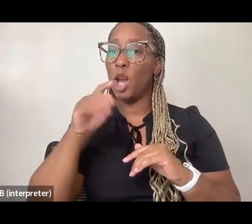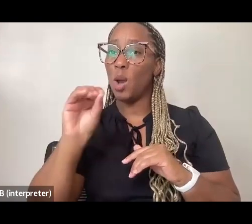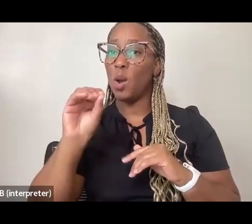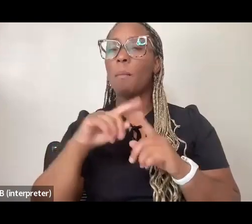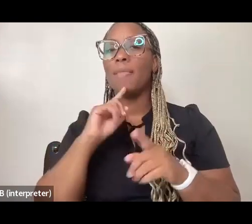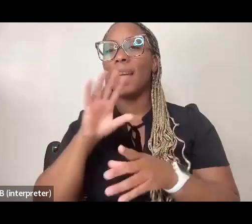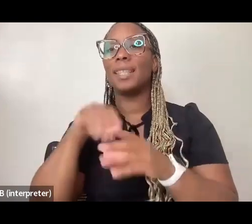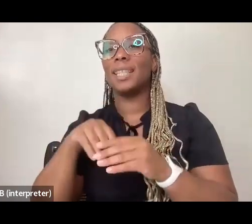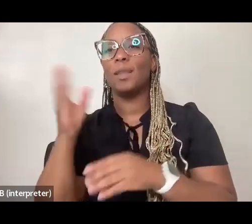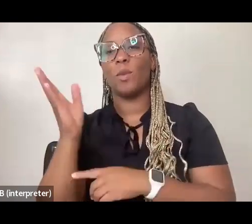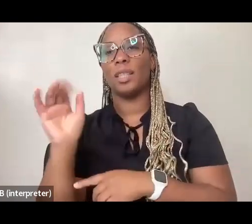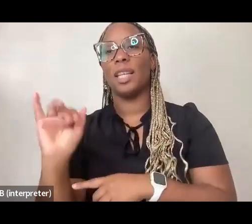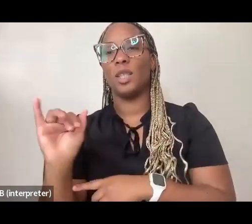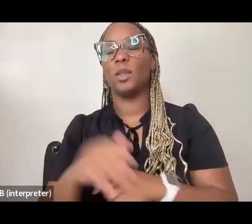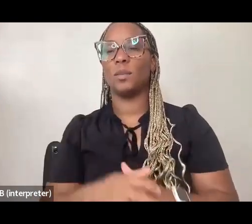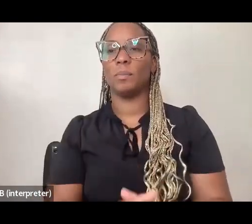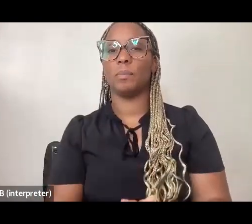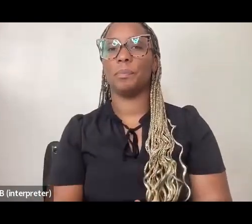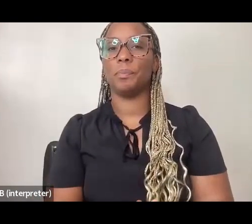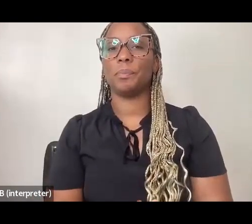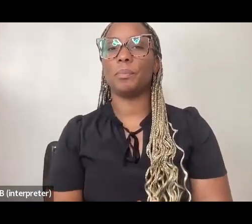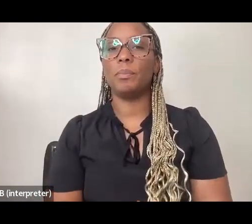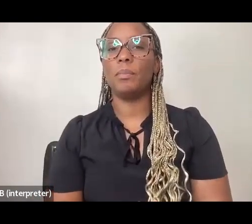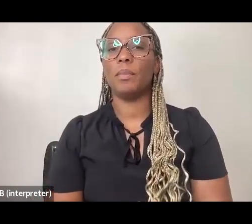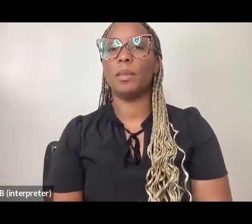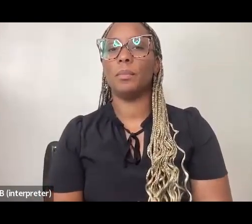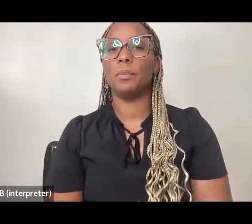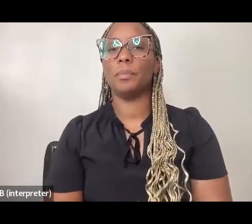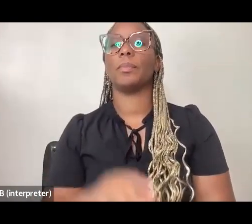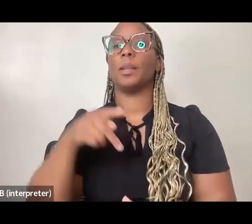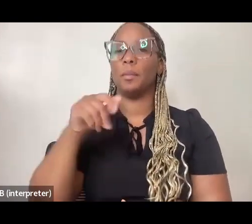presentation as well. Accessible to anyone that wants